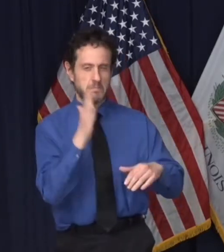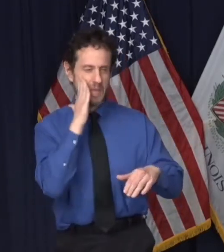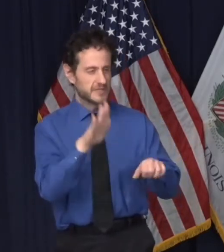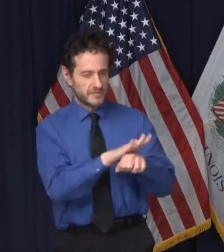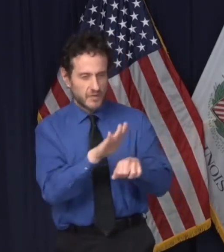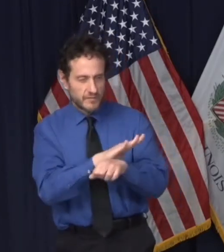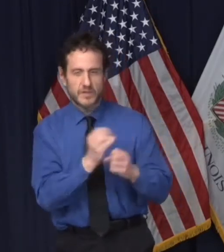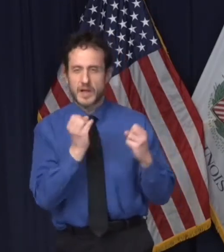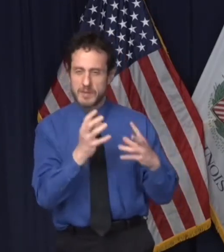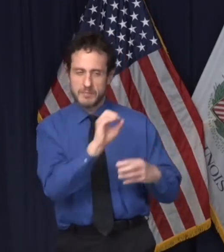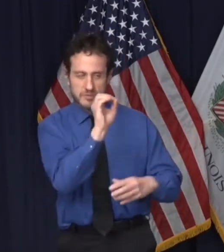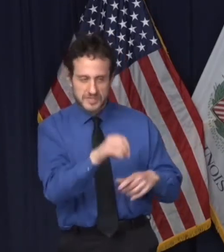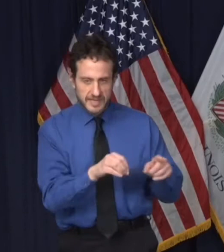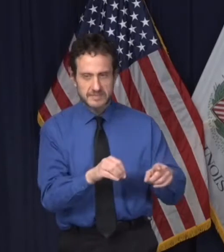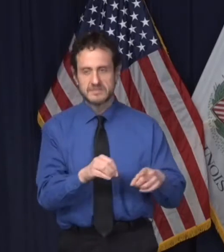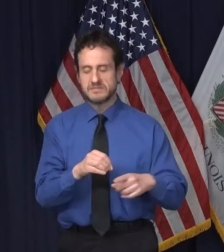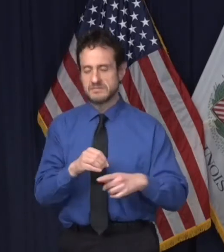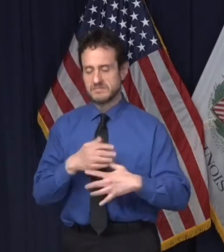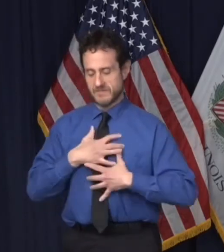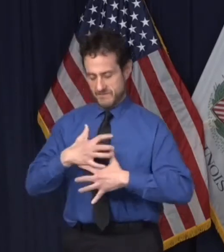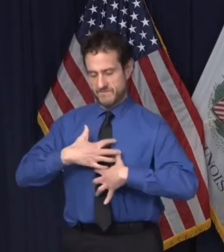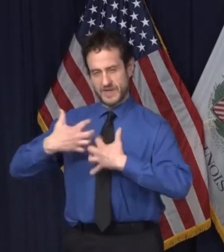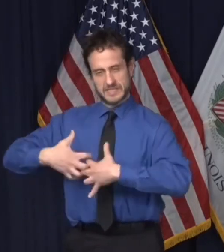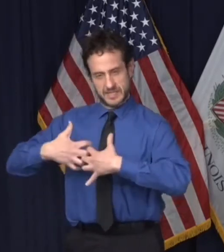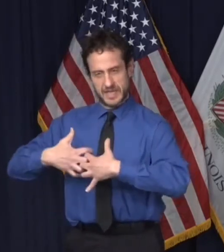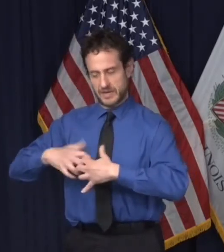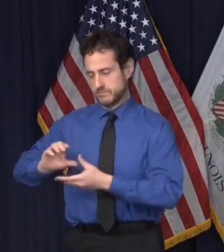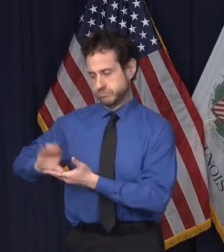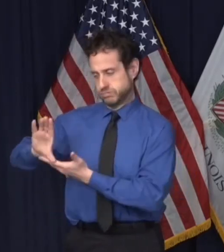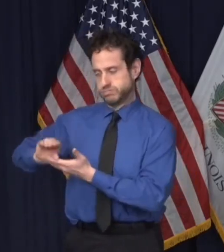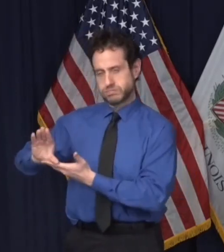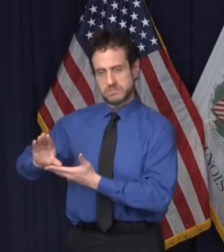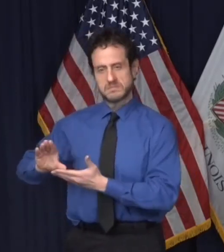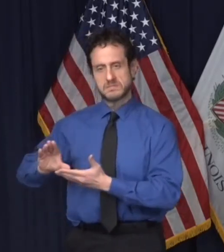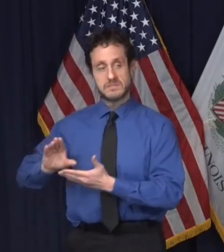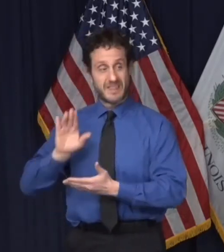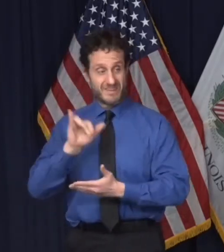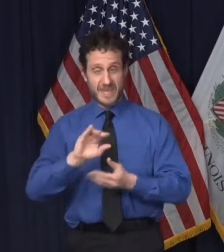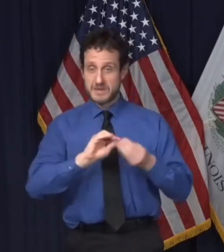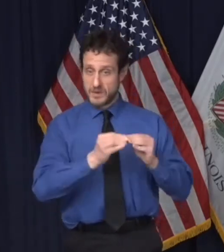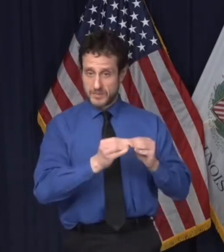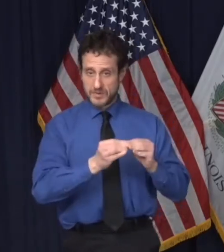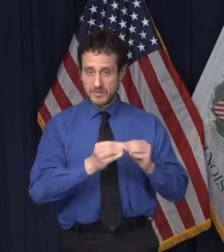HOSPITALIZATION RATES AND VENTILATOR DATA AND WHAT THESE NUMBERS MIGHT MEAN IN THE